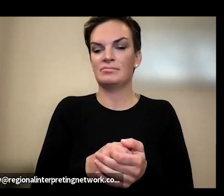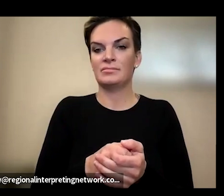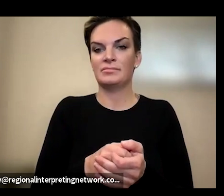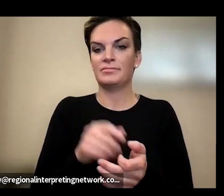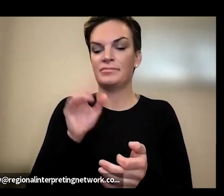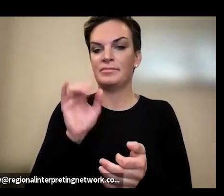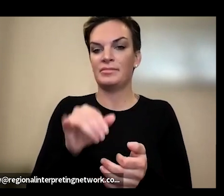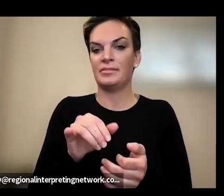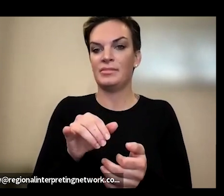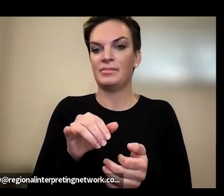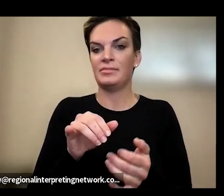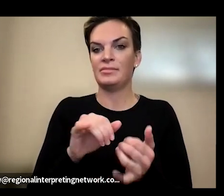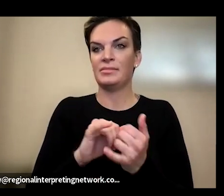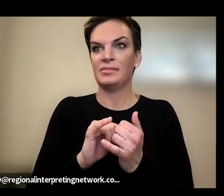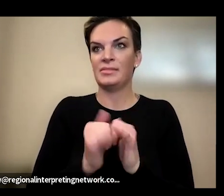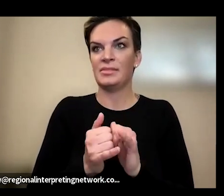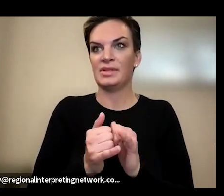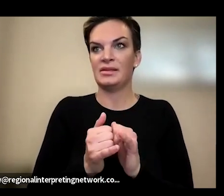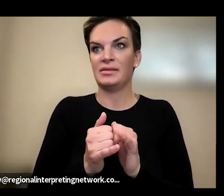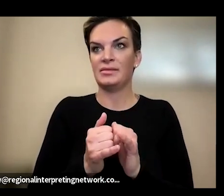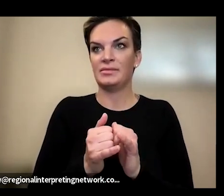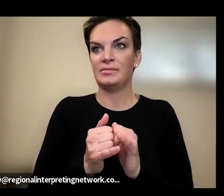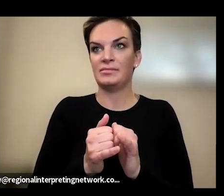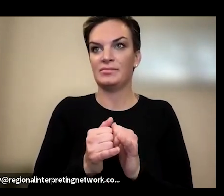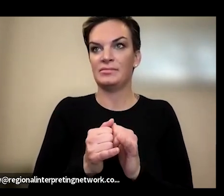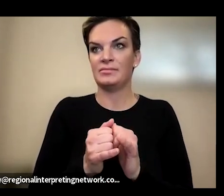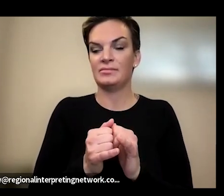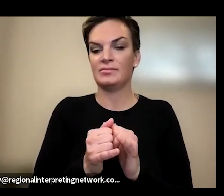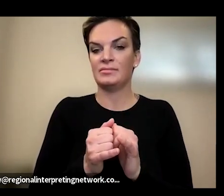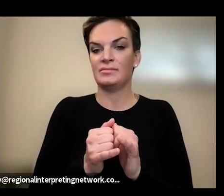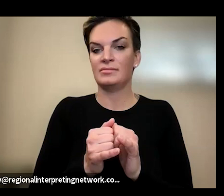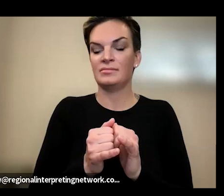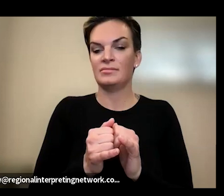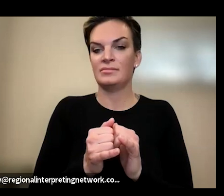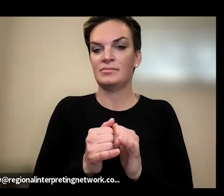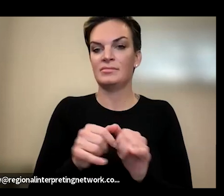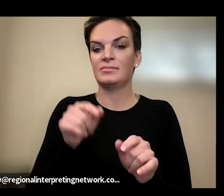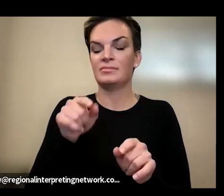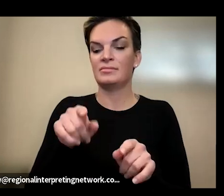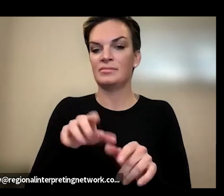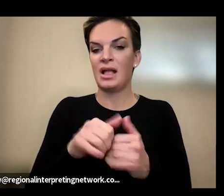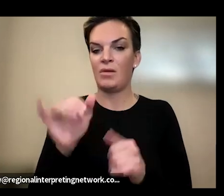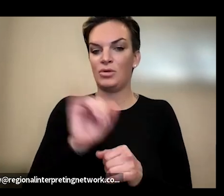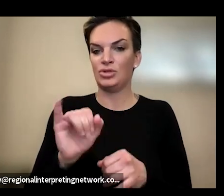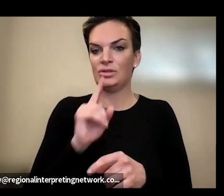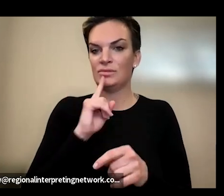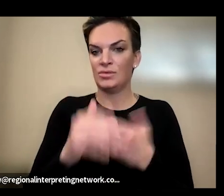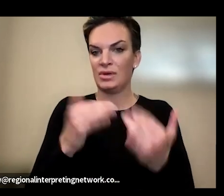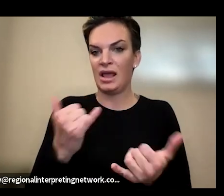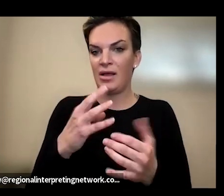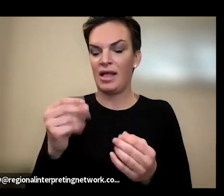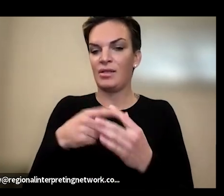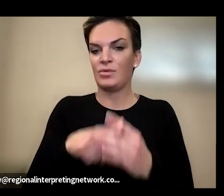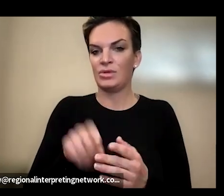in the way that one health insurance exists in its current form and the origins of health insurance